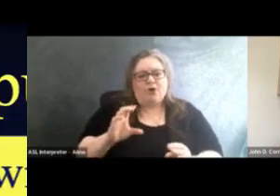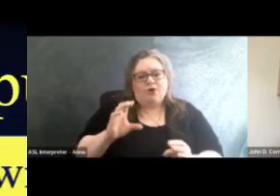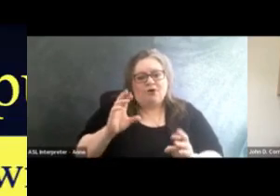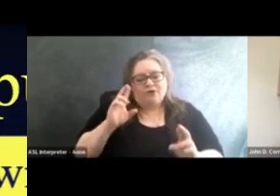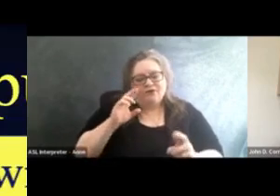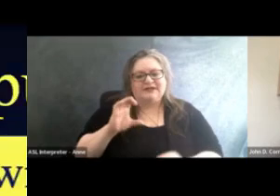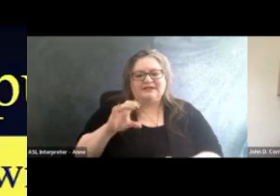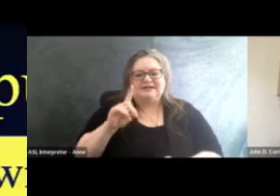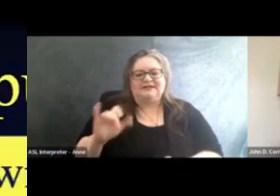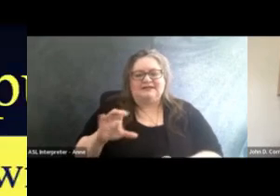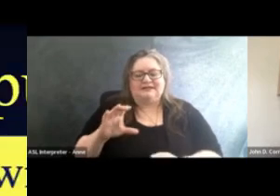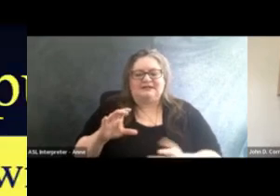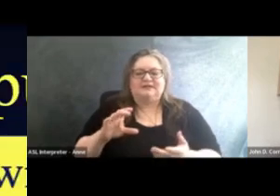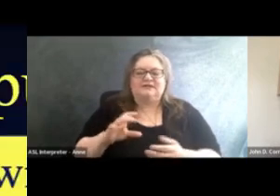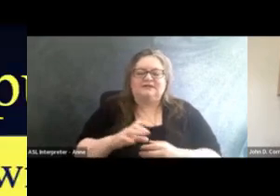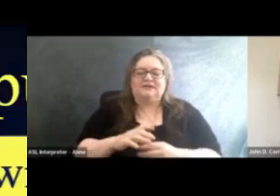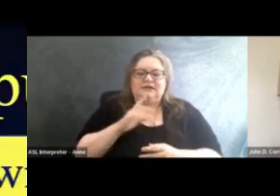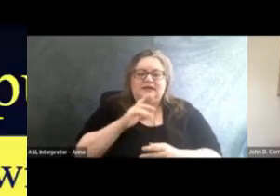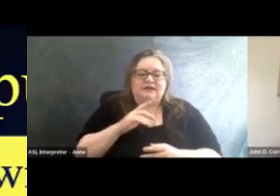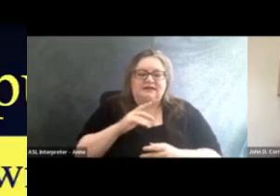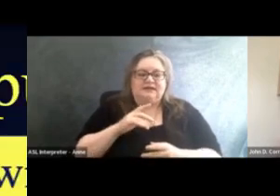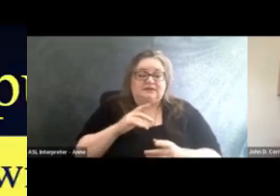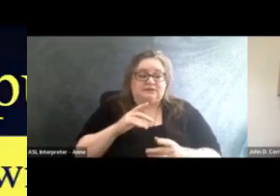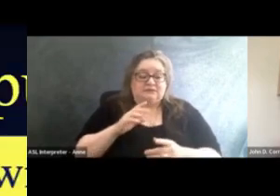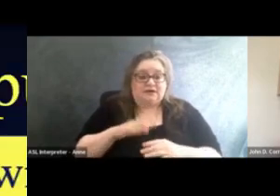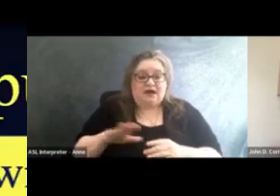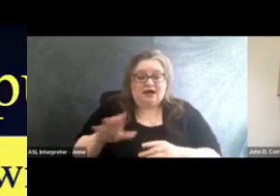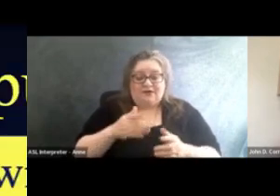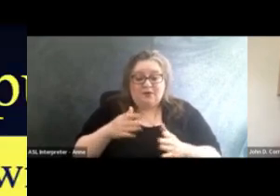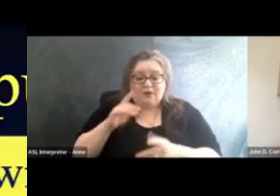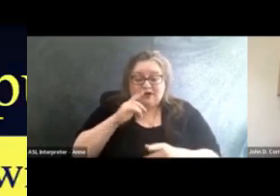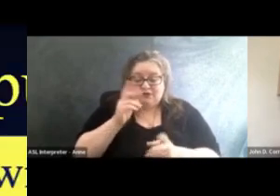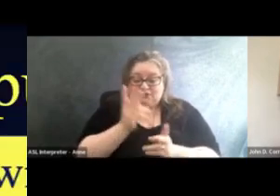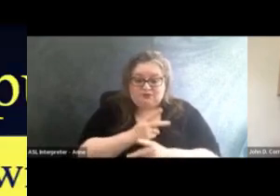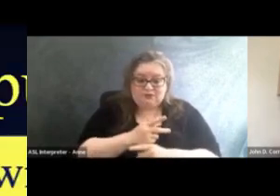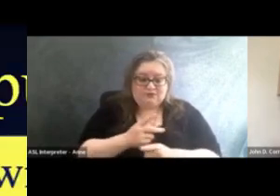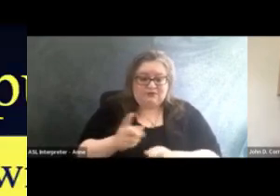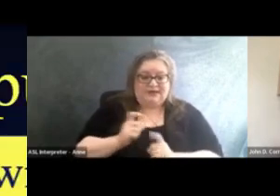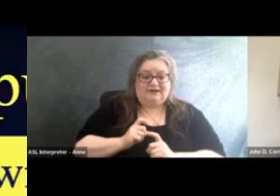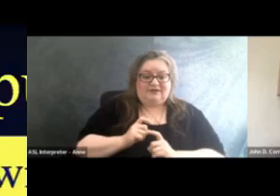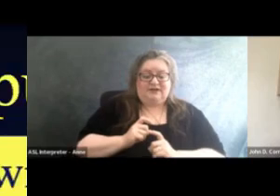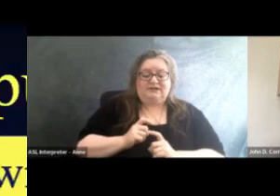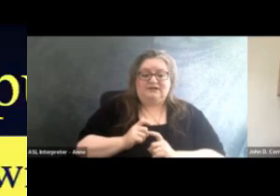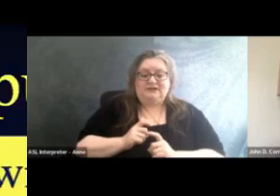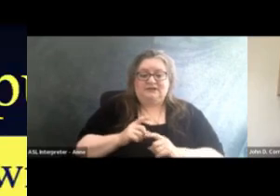Prevention is on, on in route to being able to give us some very reliable kind of national